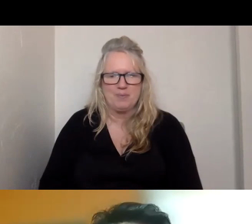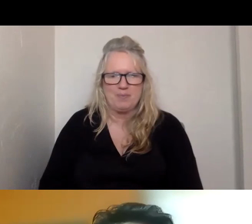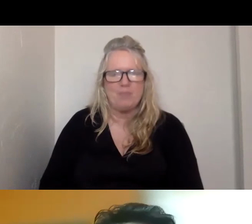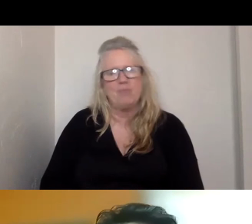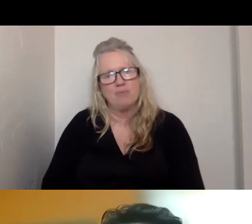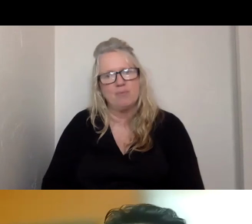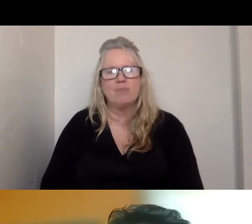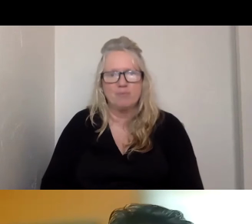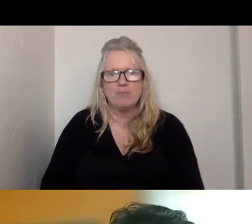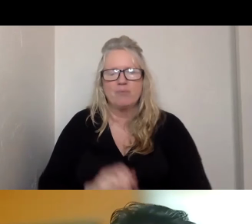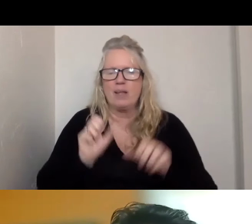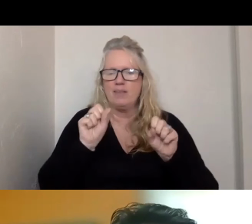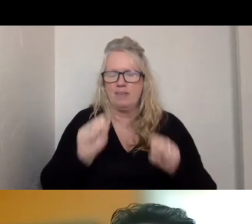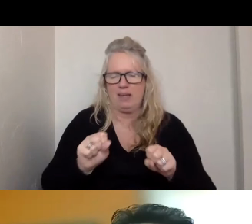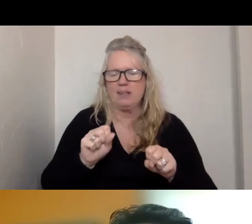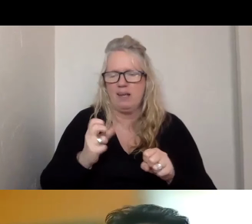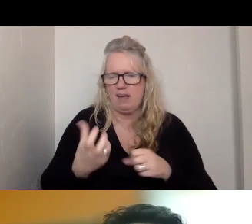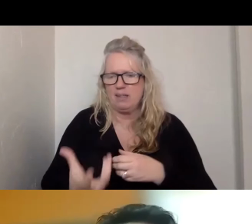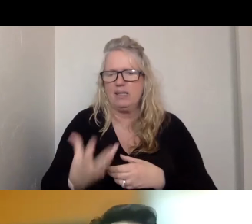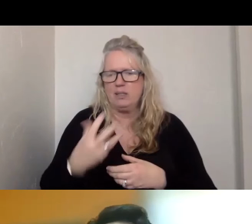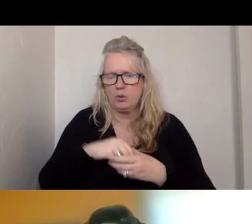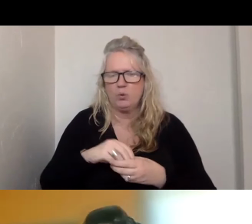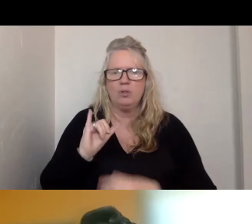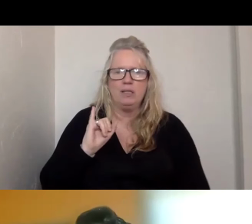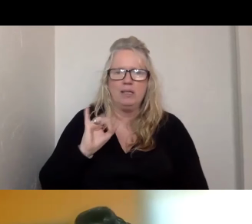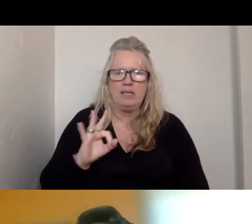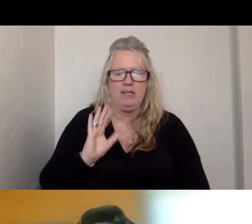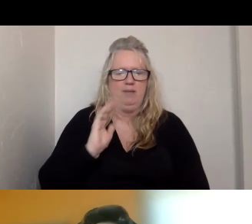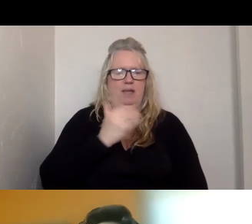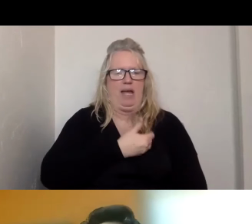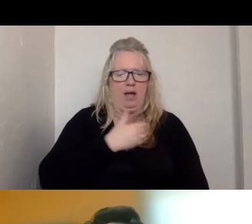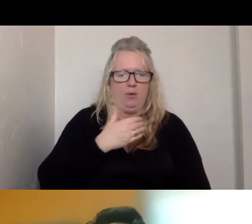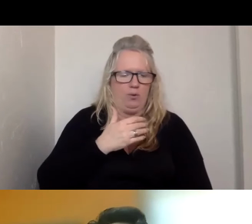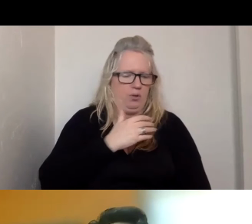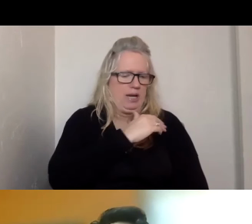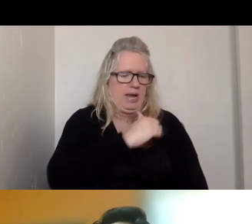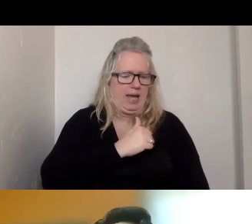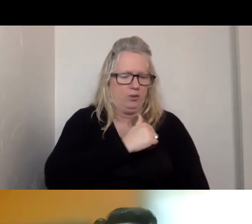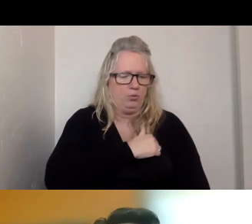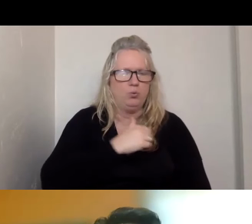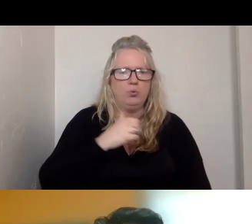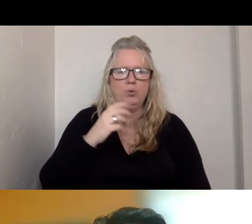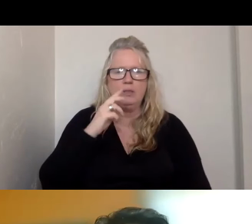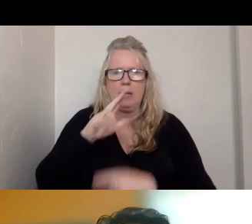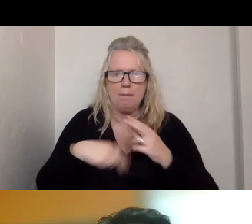THAT CAN INCLUDE WHETHER THE ATTITUDES ABOUT THE CRISIS ARE REAL